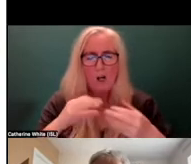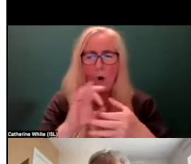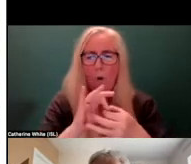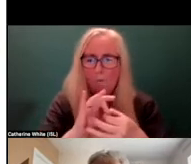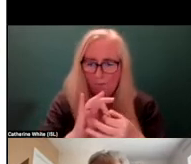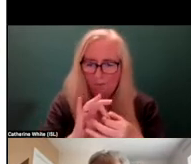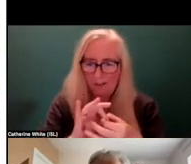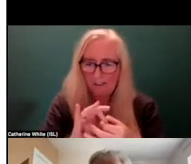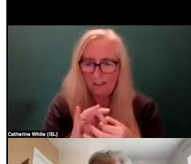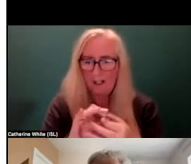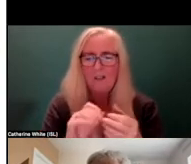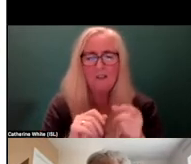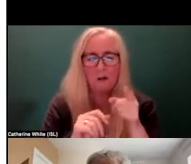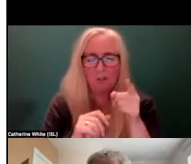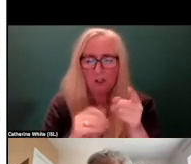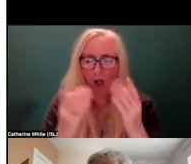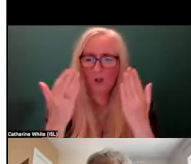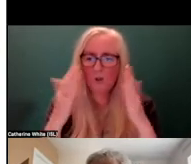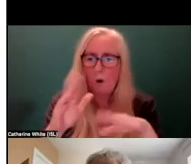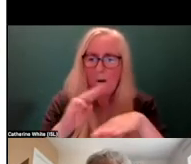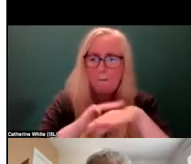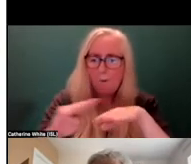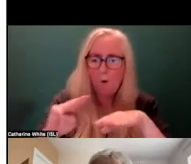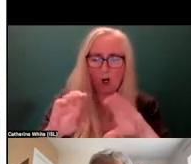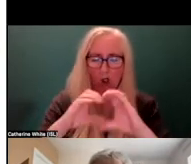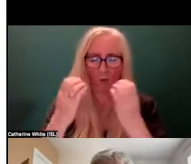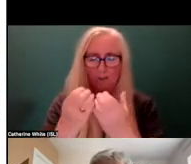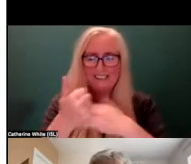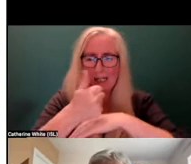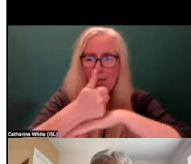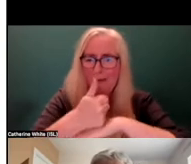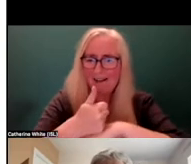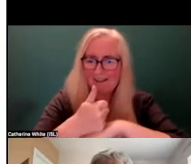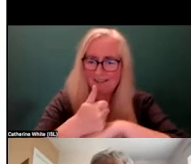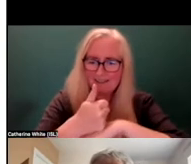So these are kind of really trying to move away from the institutional settings down into things that are much smaller and community based and